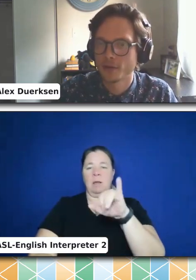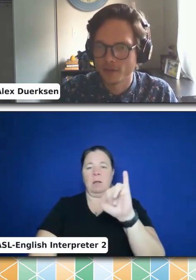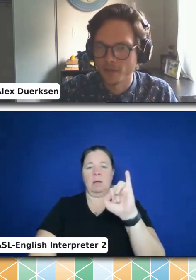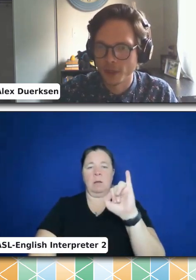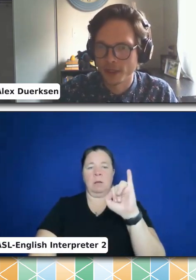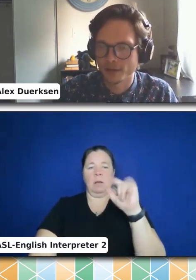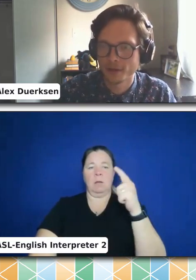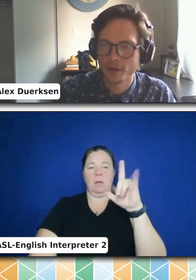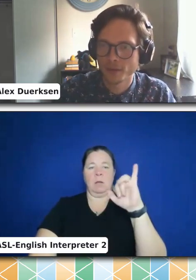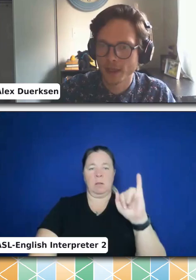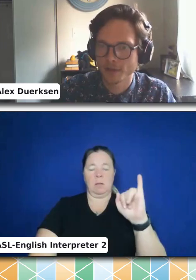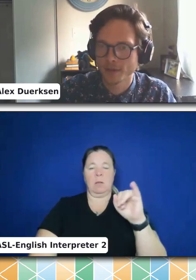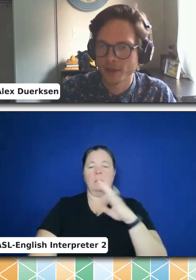Give everybody a couple seconds to see if anyone has any questions.